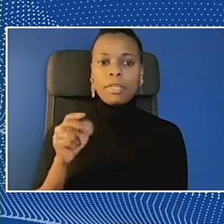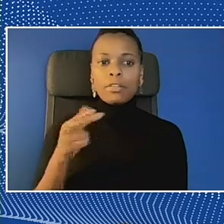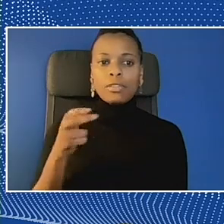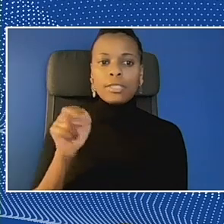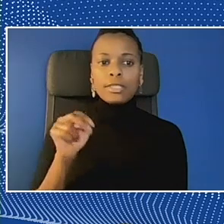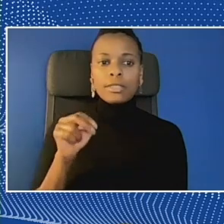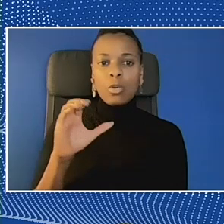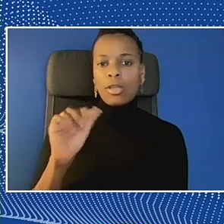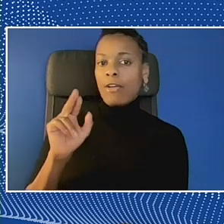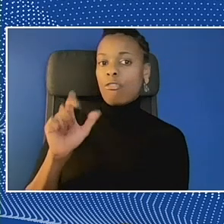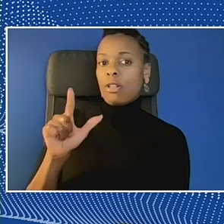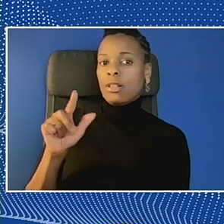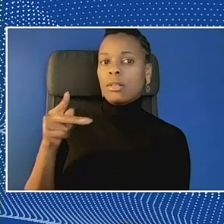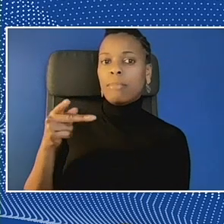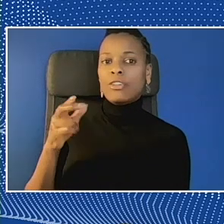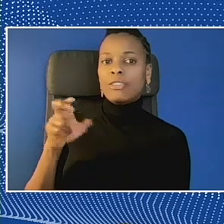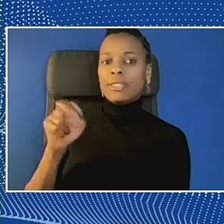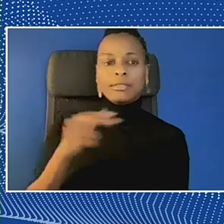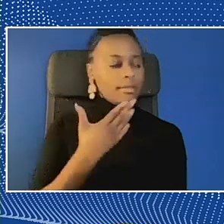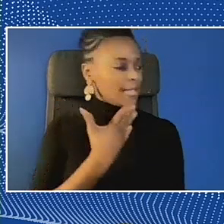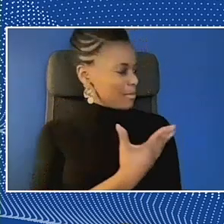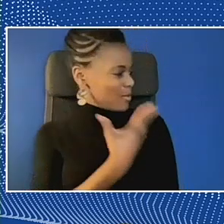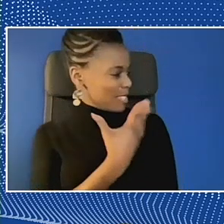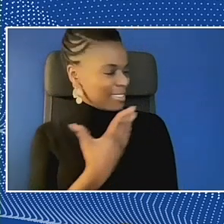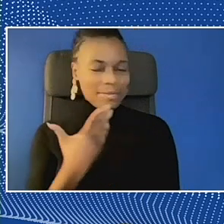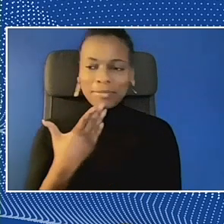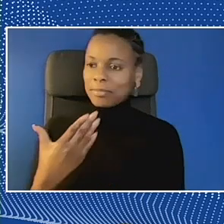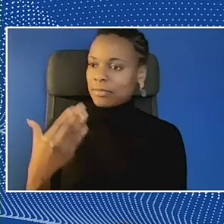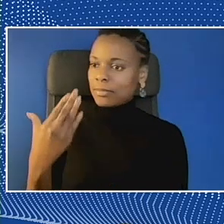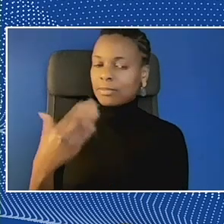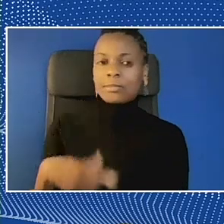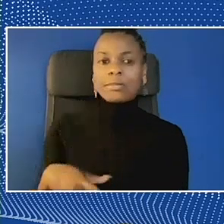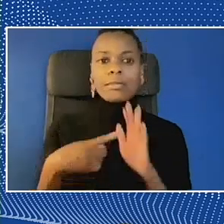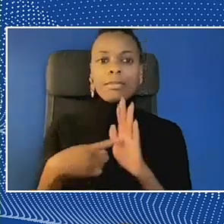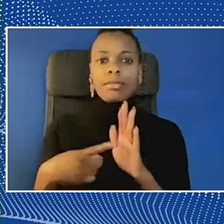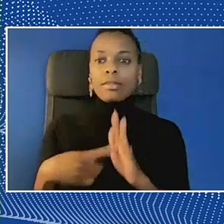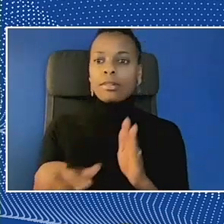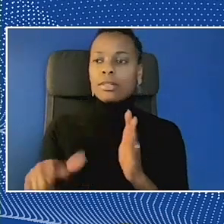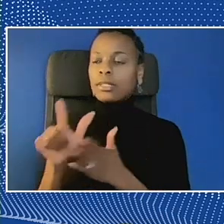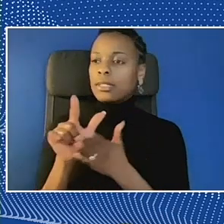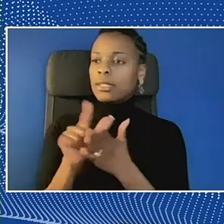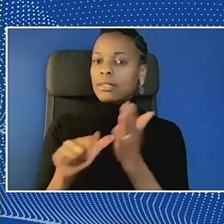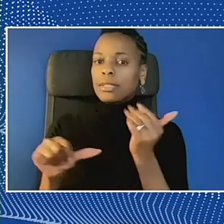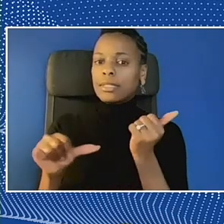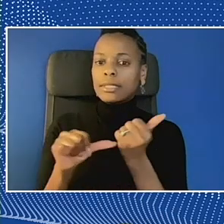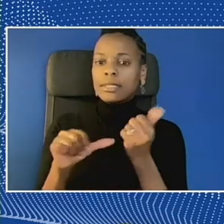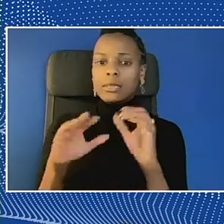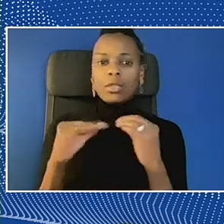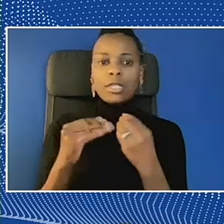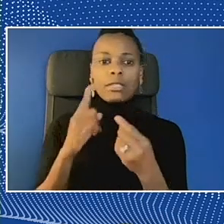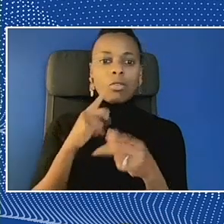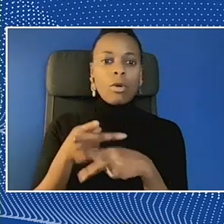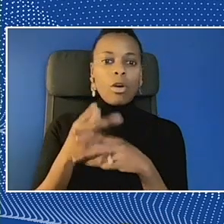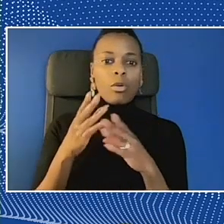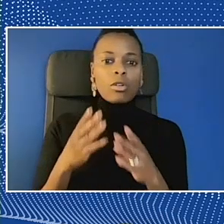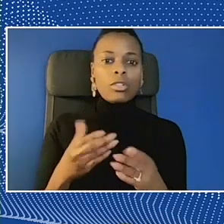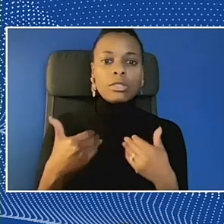Morning, Carol. Representing legal assistance organizations for borrowers, we are joined by Scott Waterman. Present.